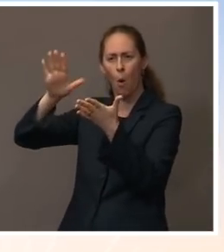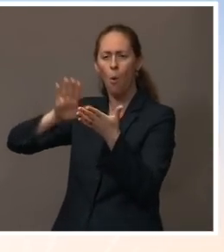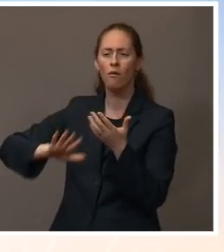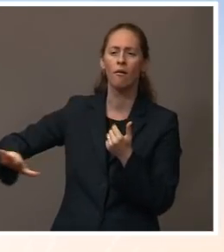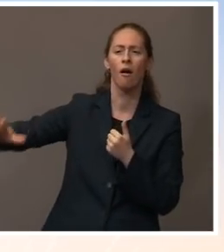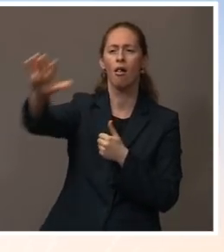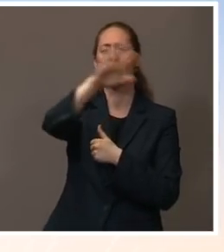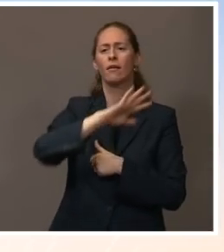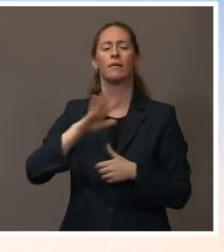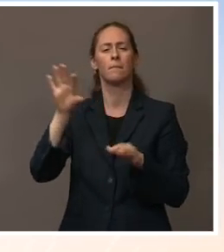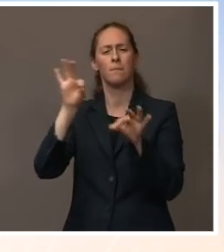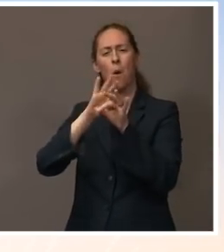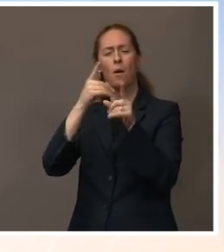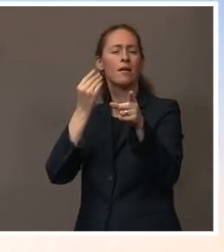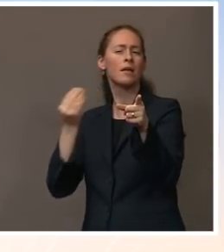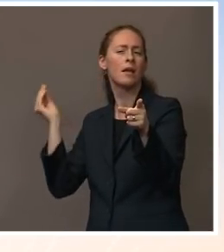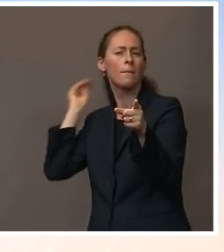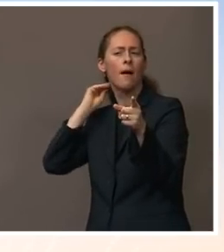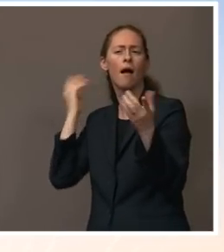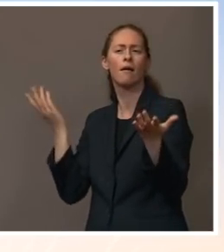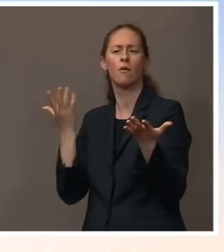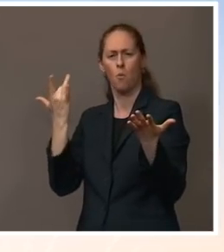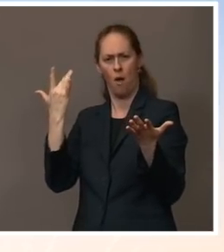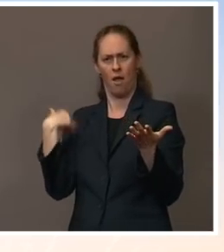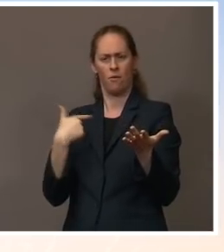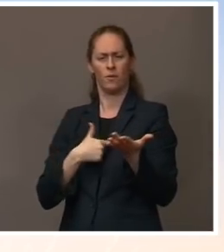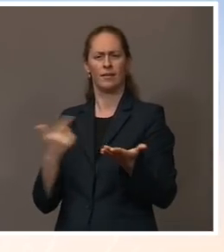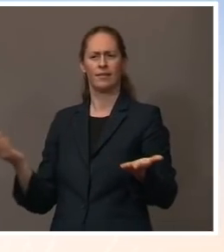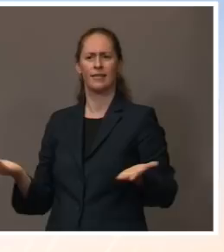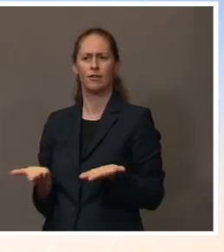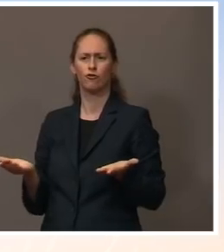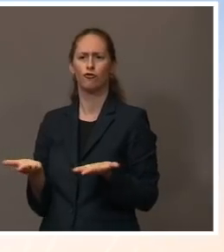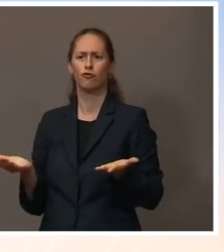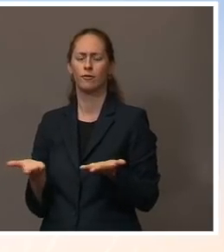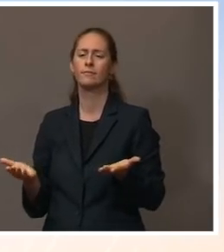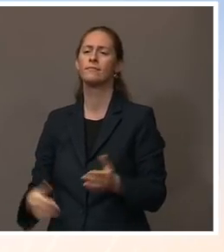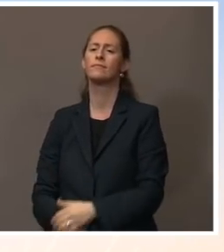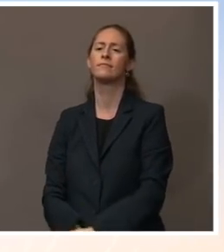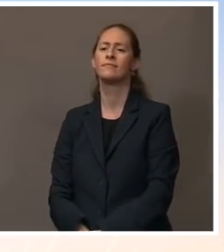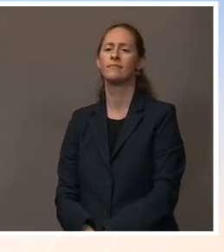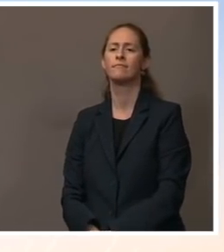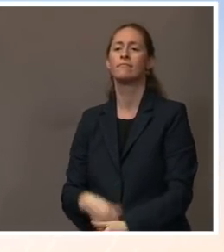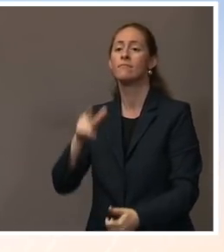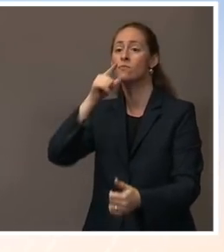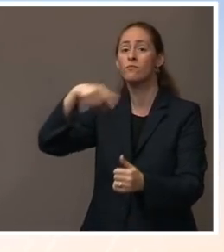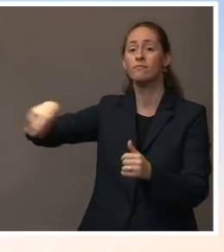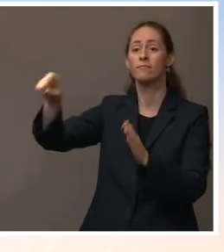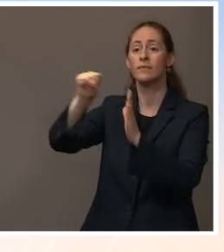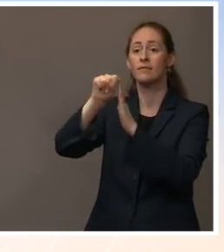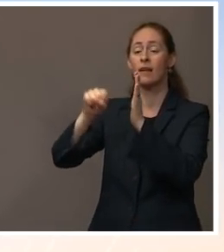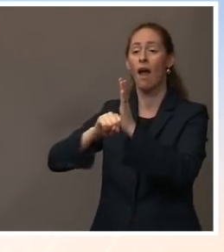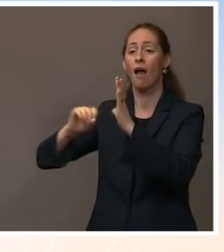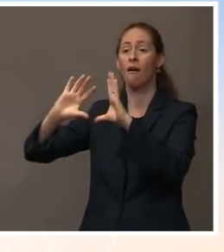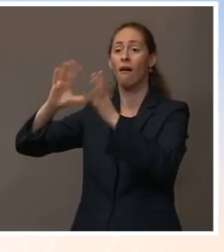why we're at this point: State legislatures, as you referenced, across the country are passing a wave of anti-voter laws